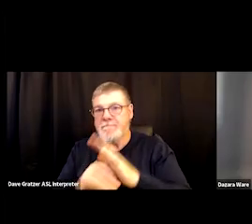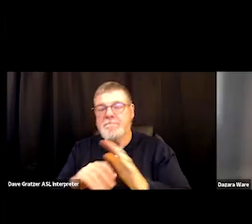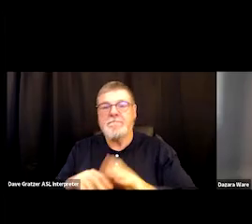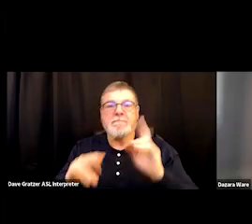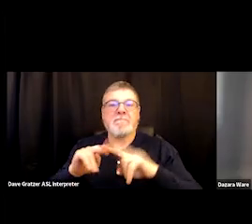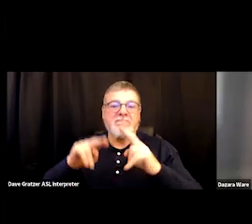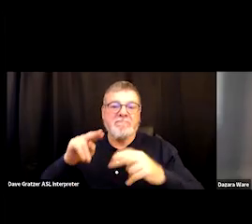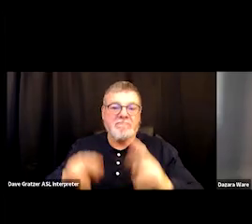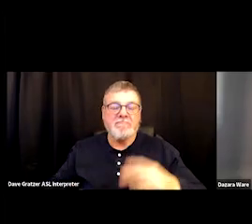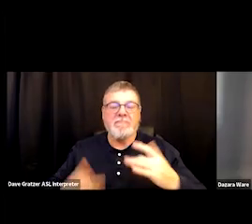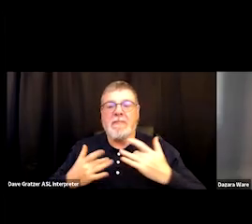thoughts of death or suicide.